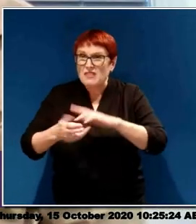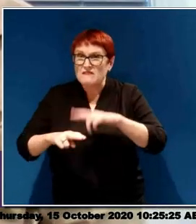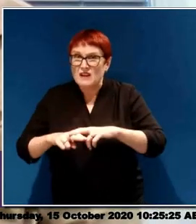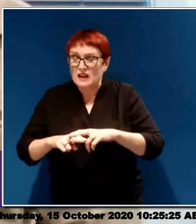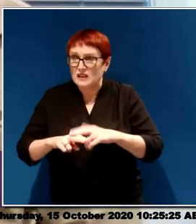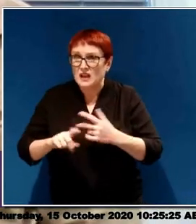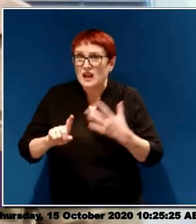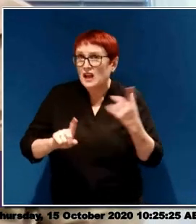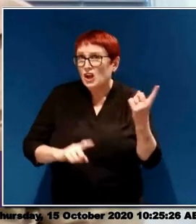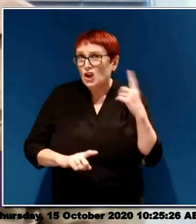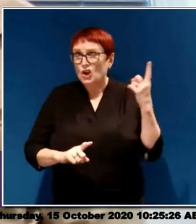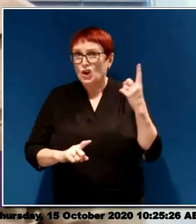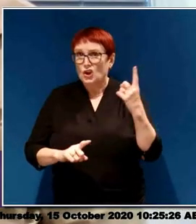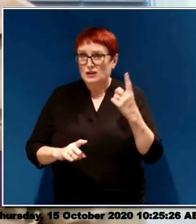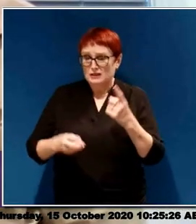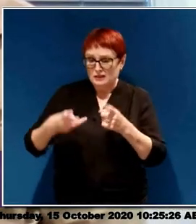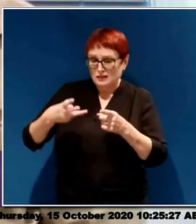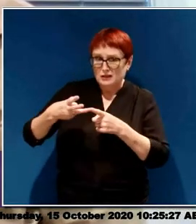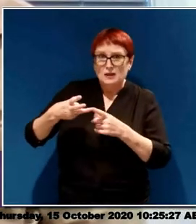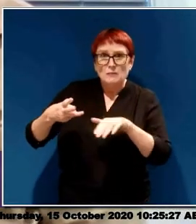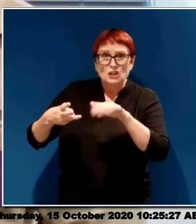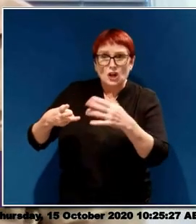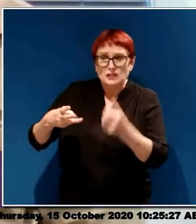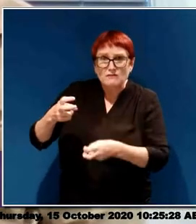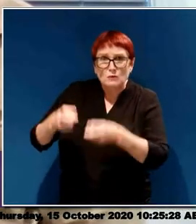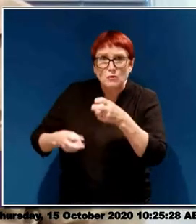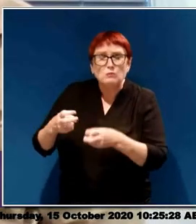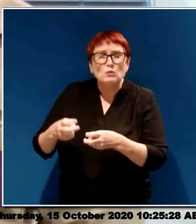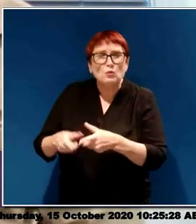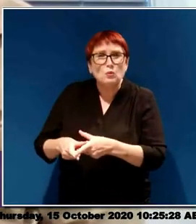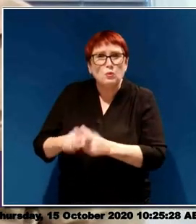time to deal with because you've got to go through the process of finding it out